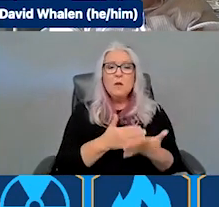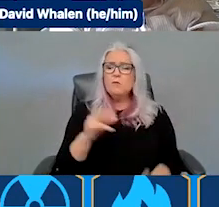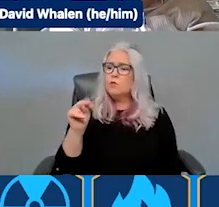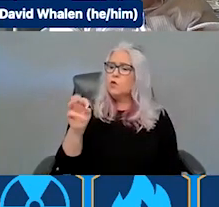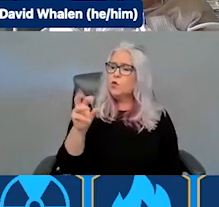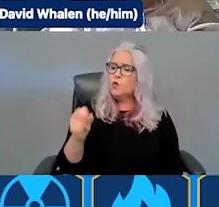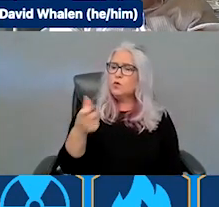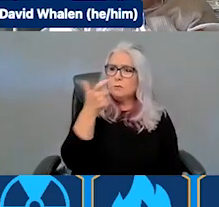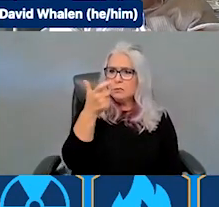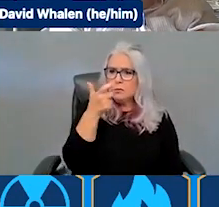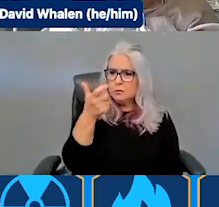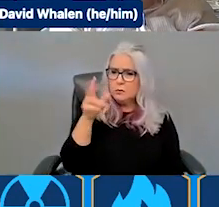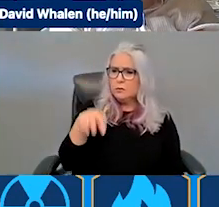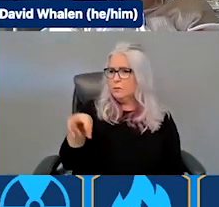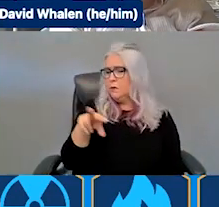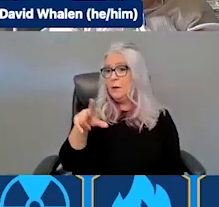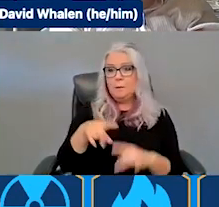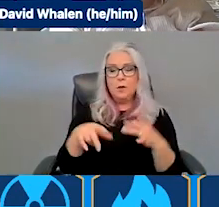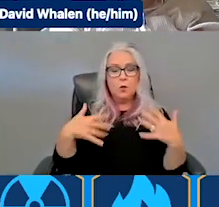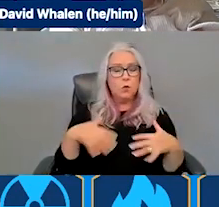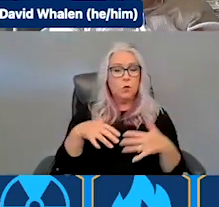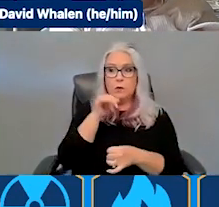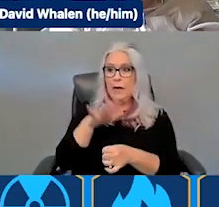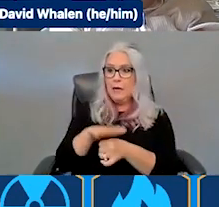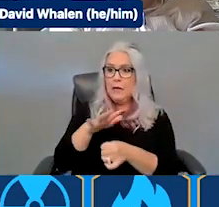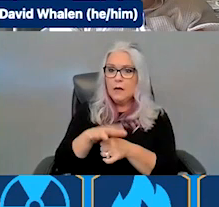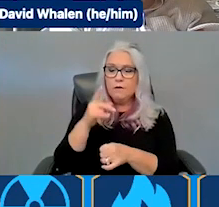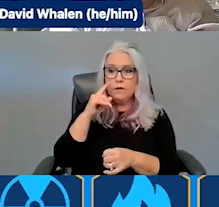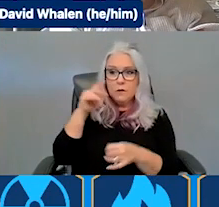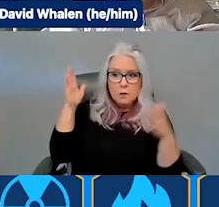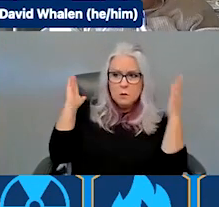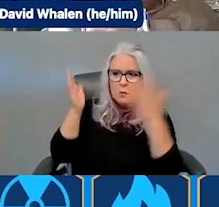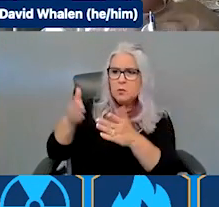not seem like there was enough attention to this phenomenon. There is more focused on the